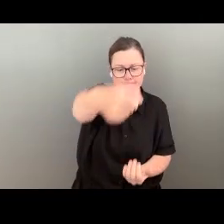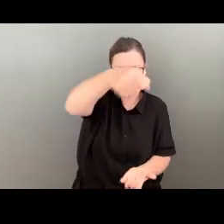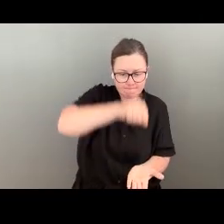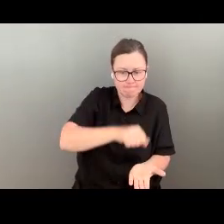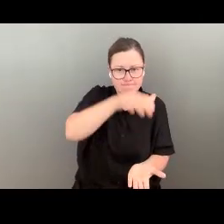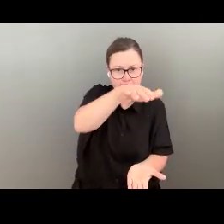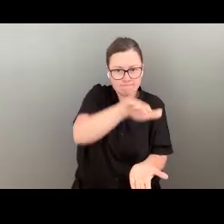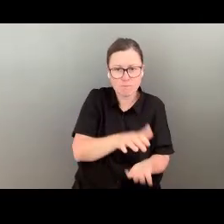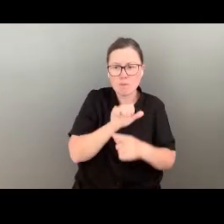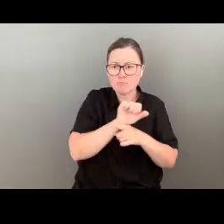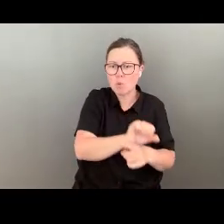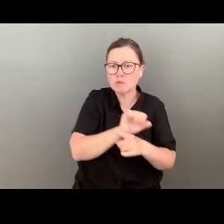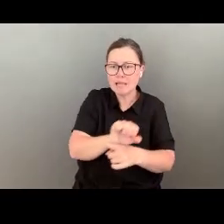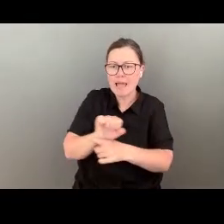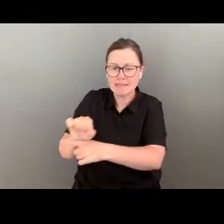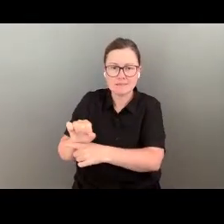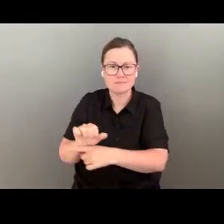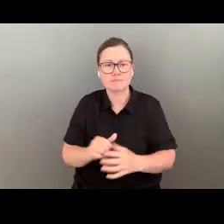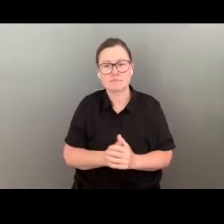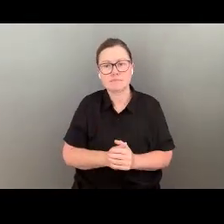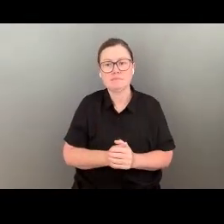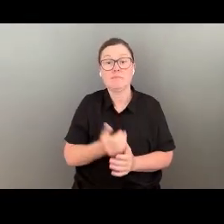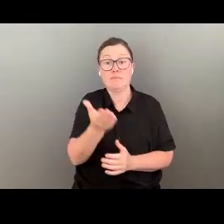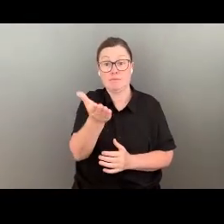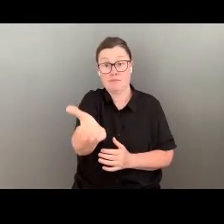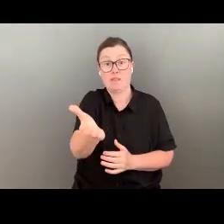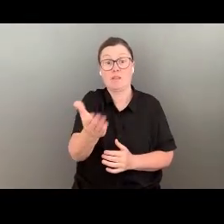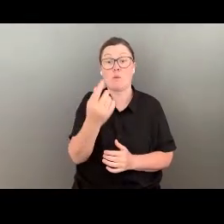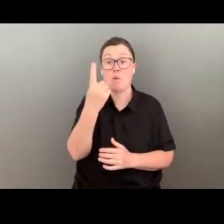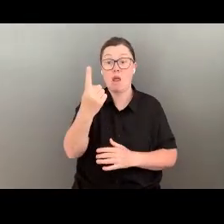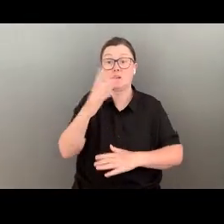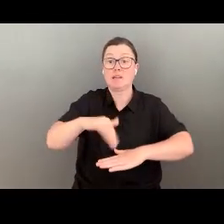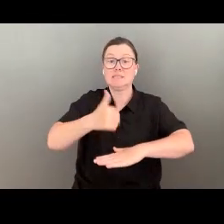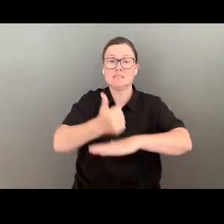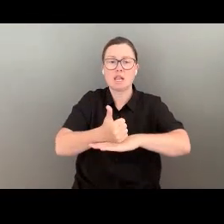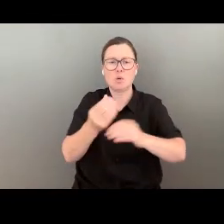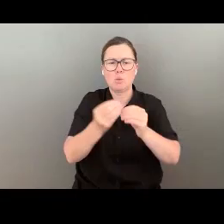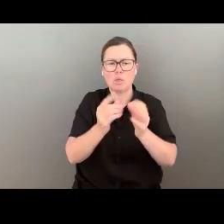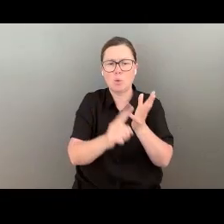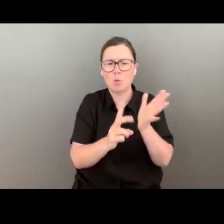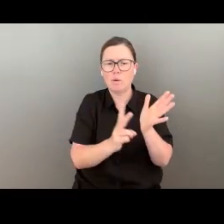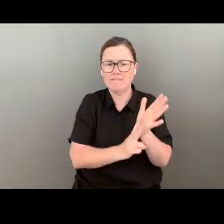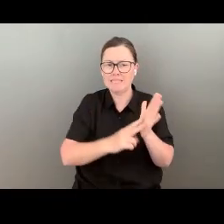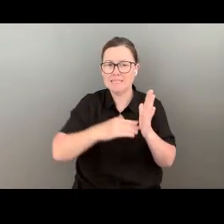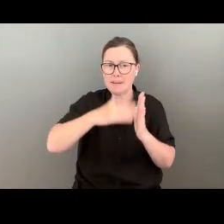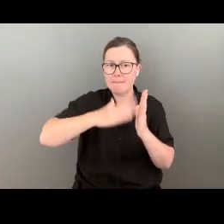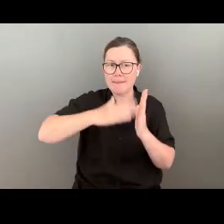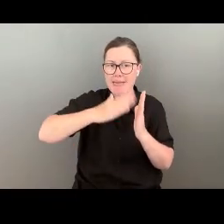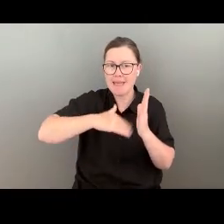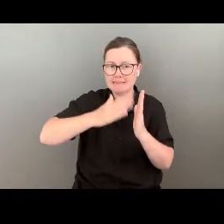This was an installation I did with UV paint. So the laser activates the UV paints, and to do that is blue.